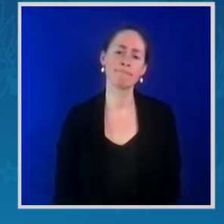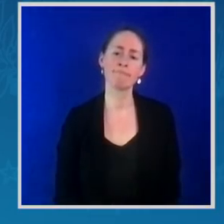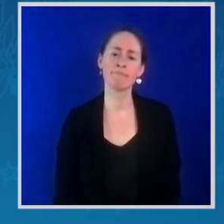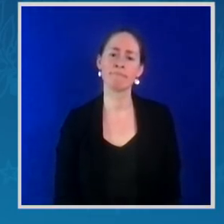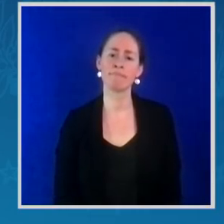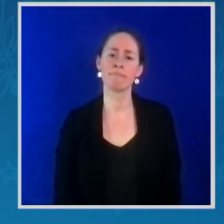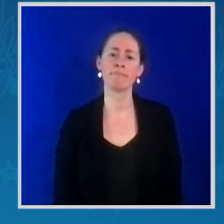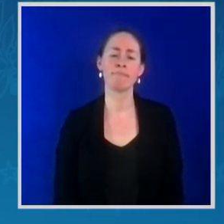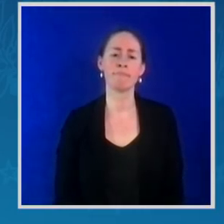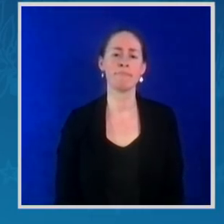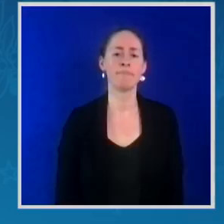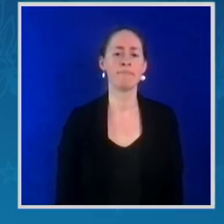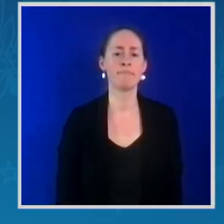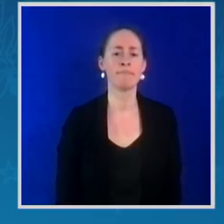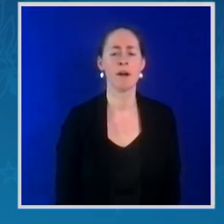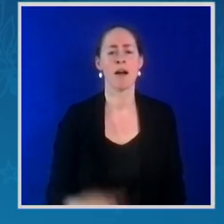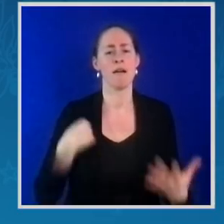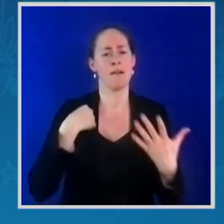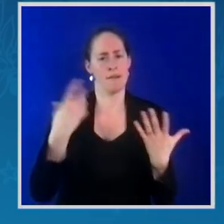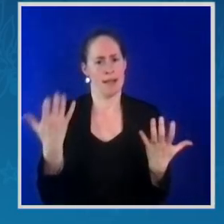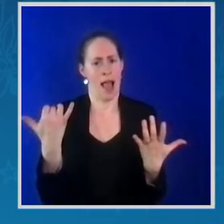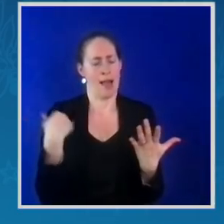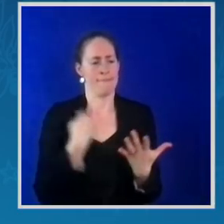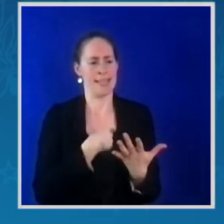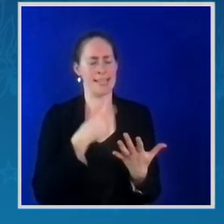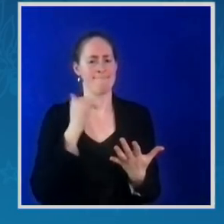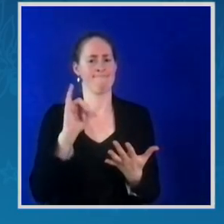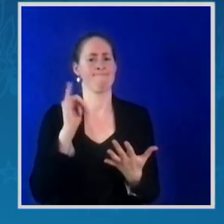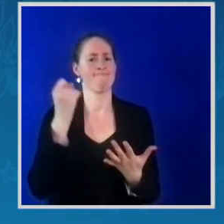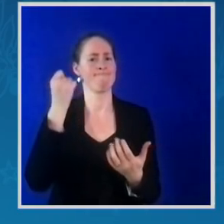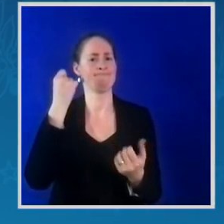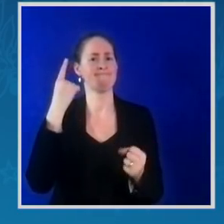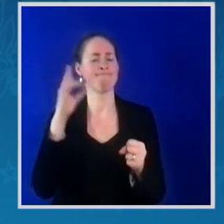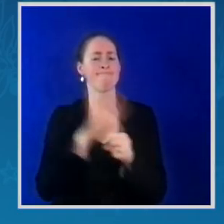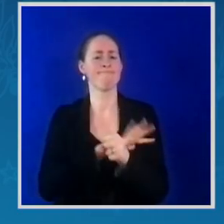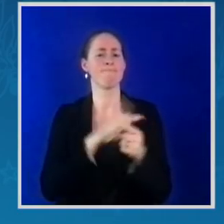And these laws that are being passed